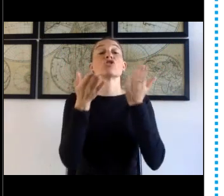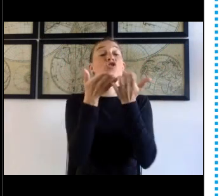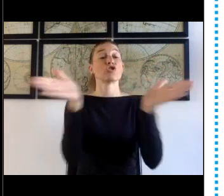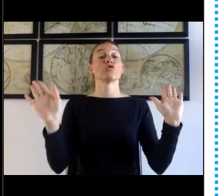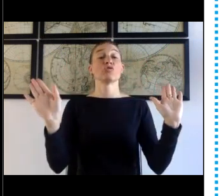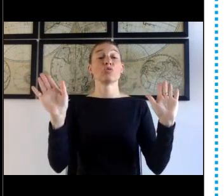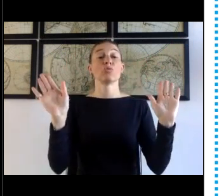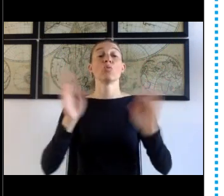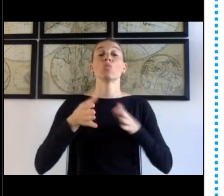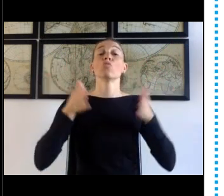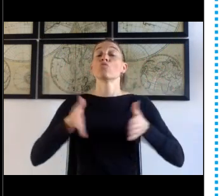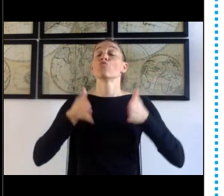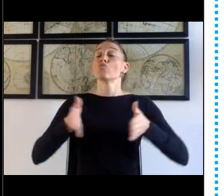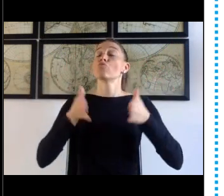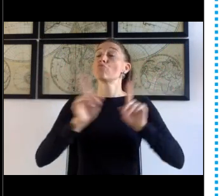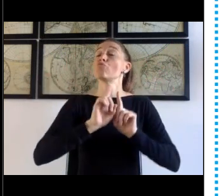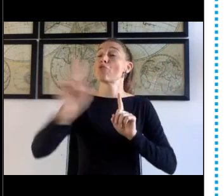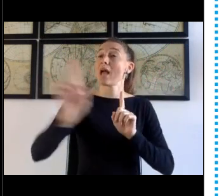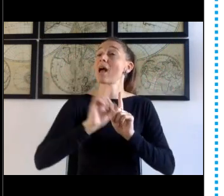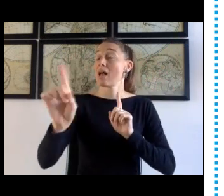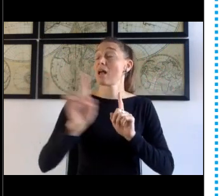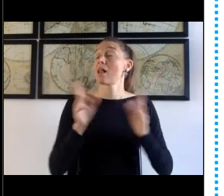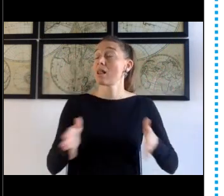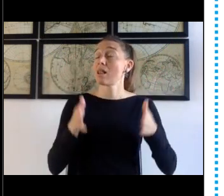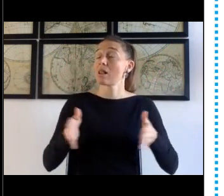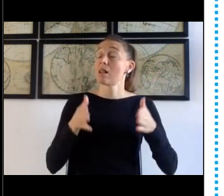with the specific chapter on lead disability rights.